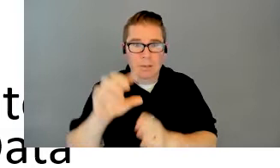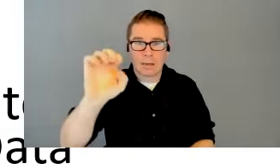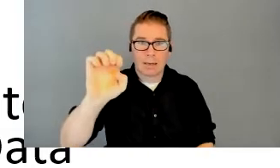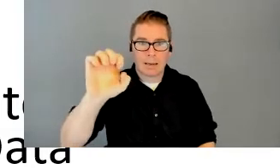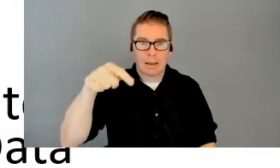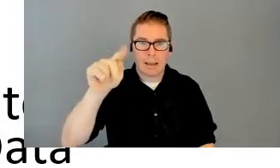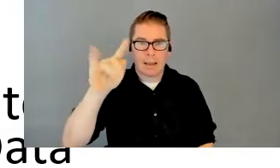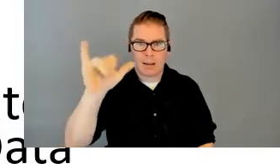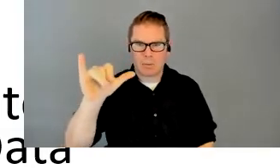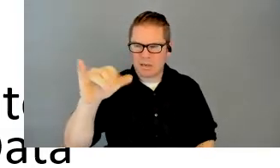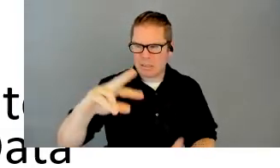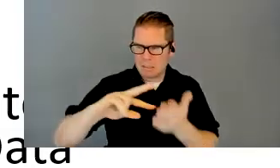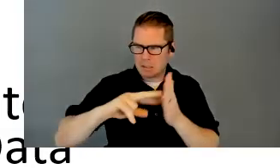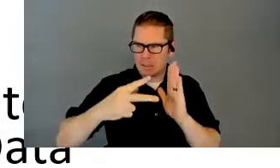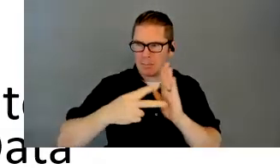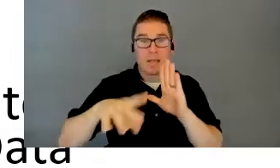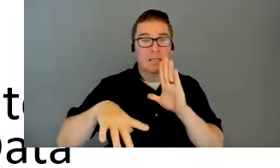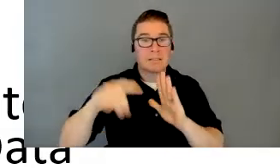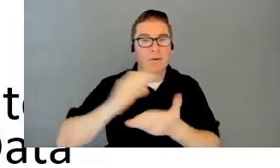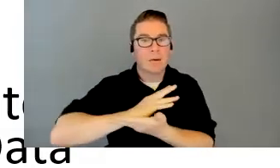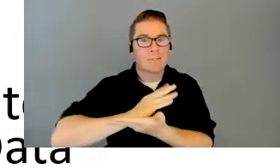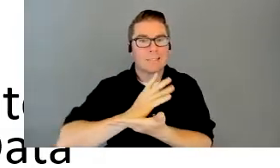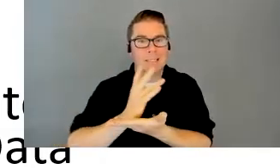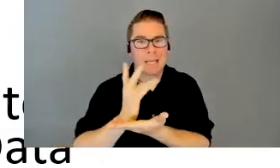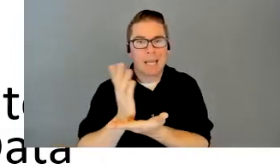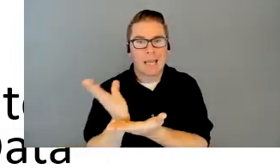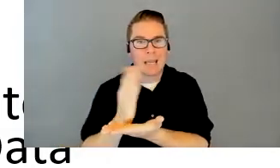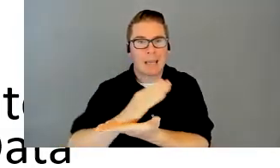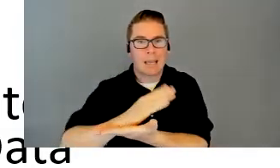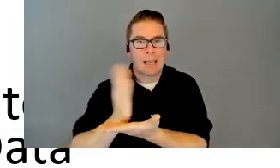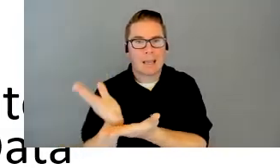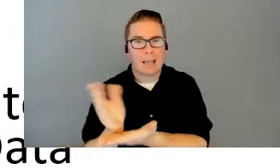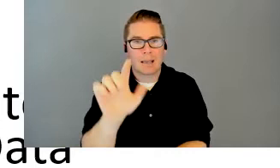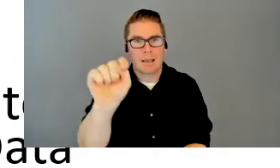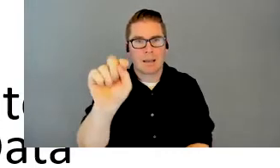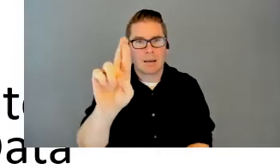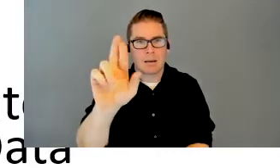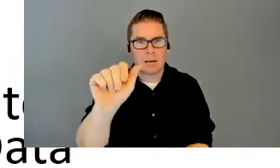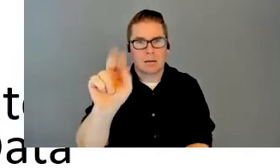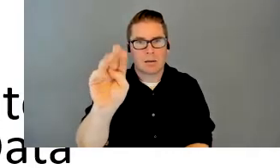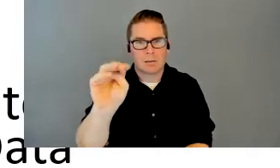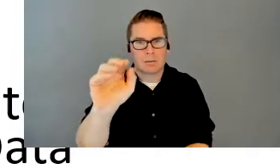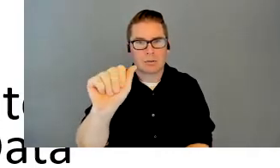and how that kind of mirrored what they had gone through in their K-12 experience.